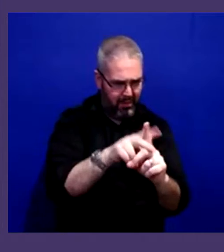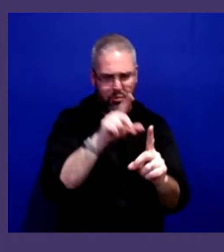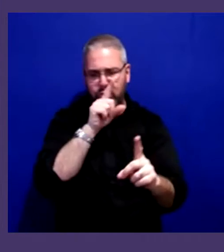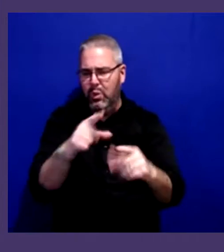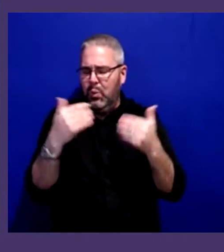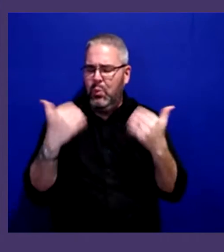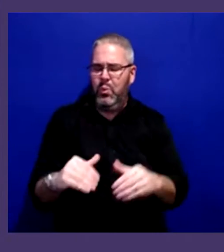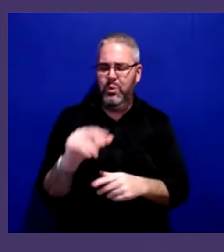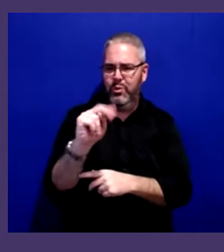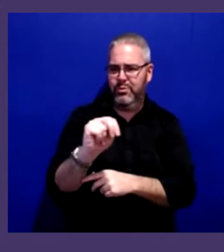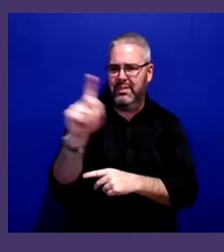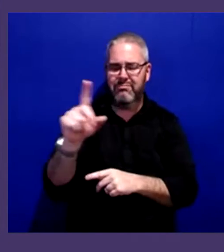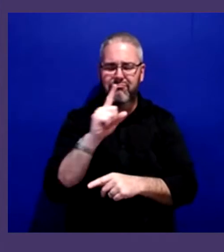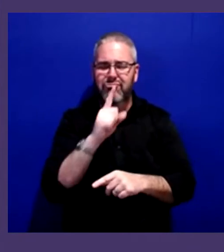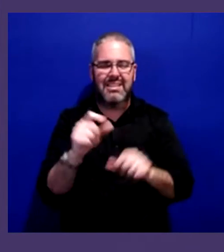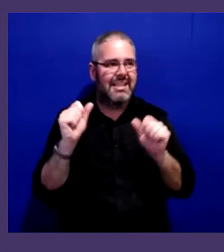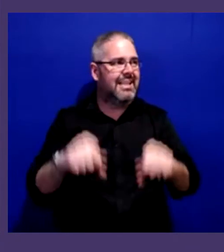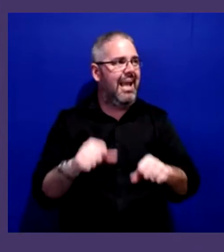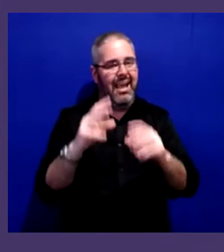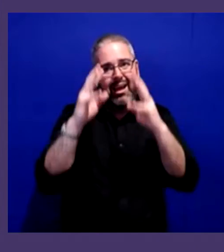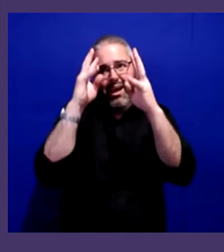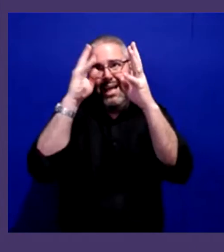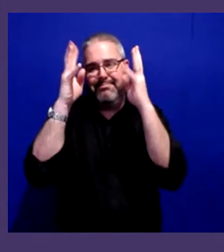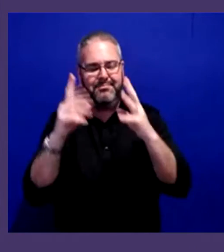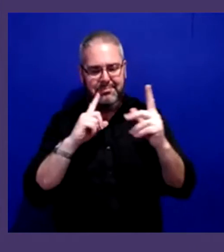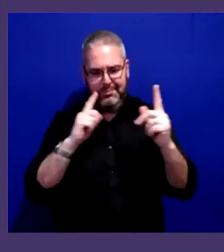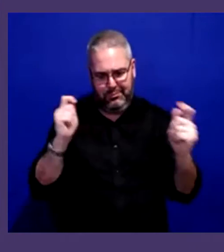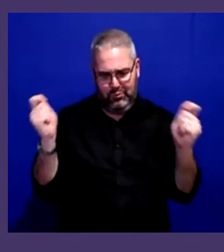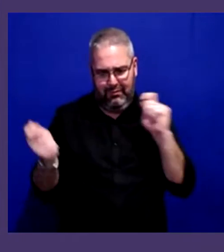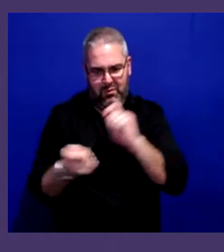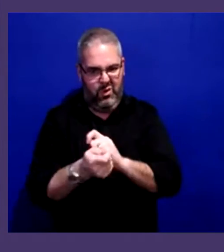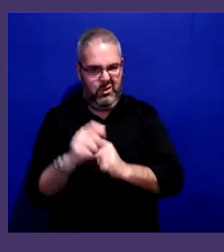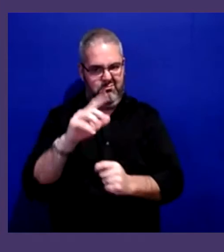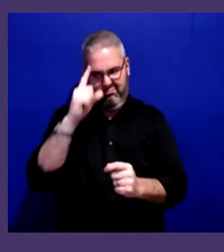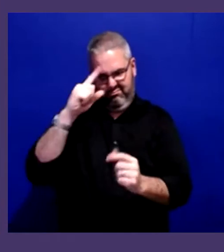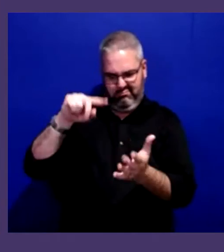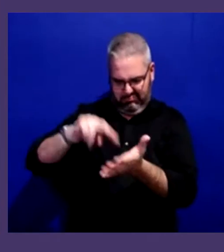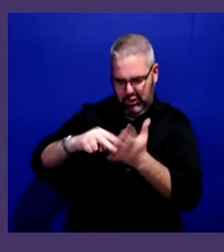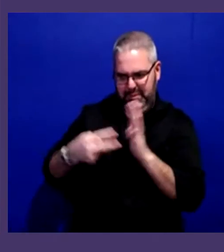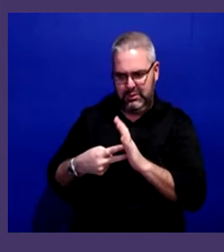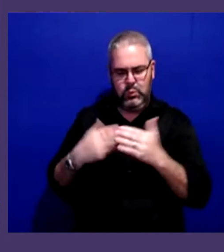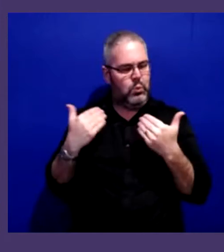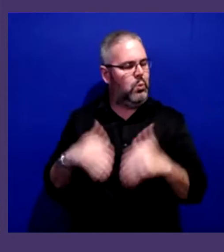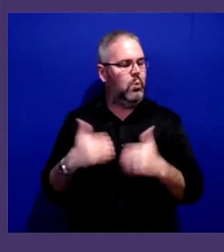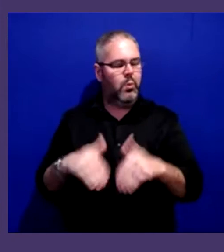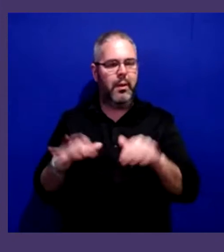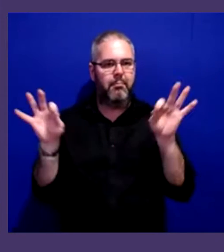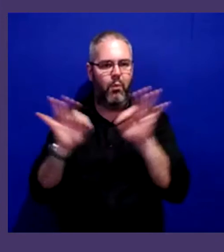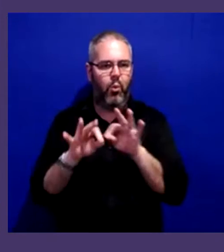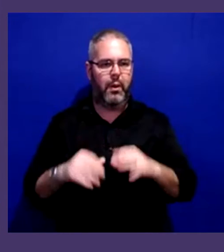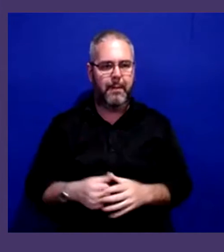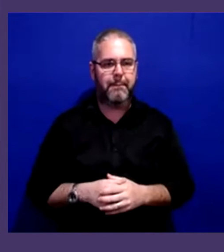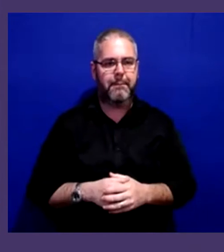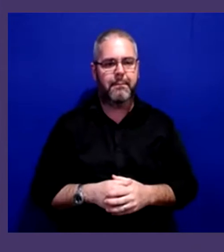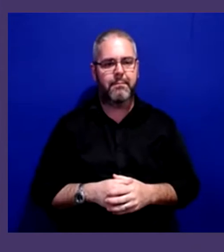being able to innovate and transform with purpose. I'd love to pivot, Daryk, a bit and